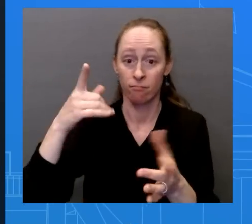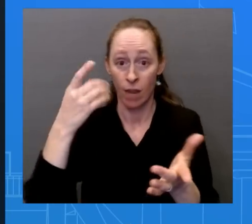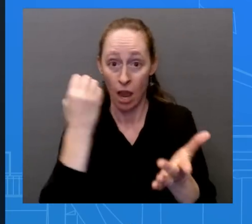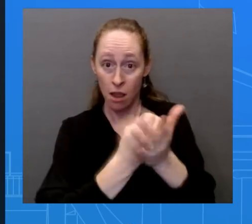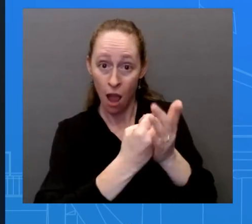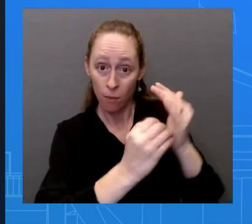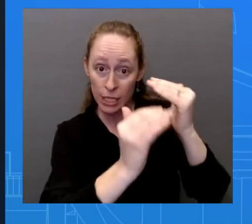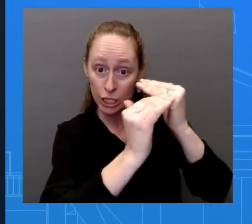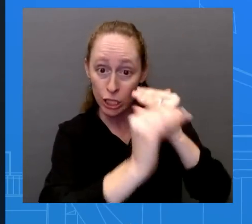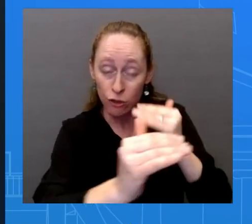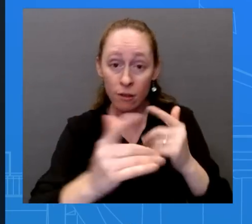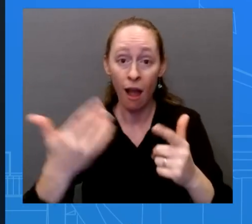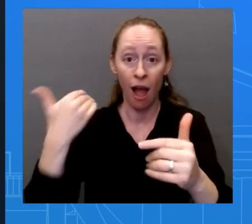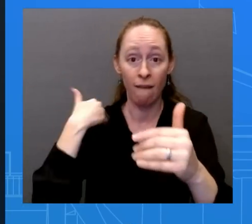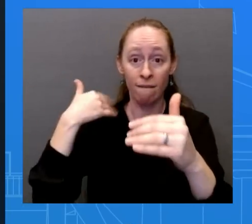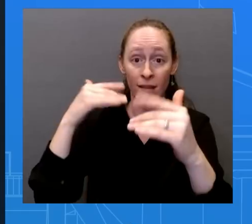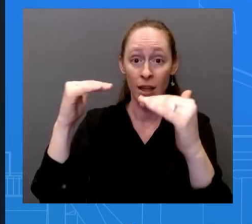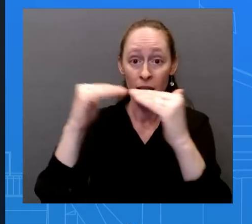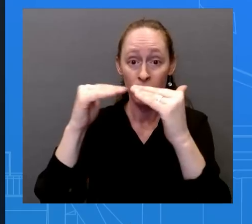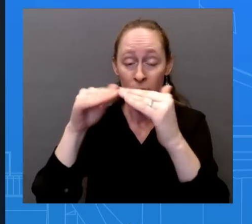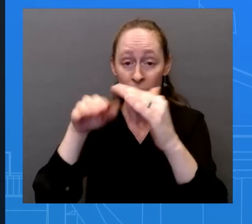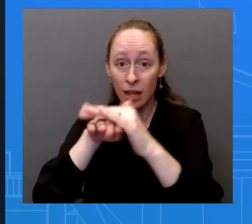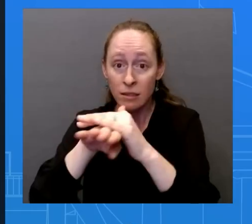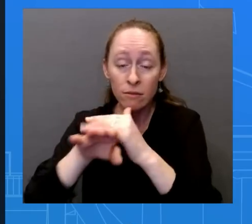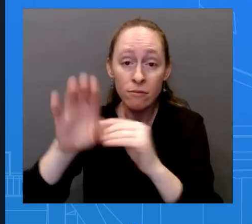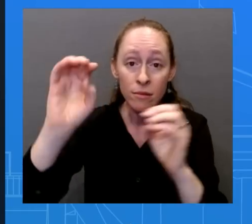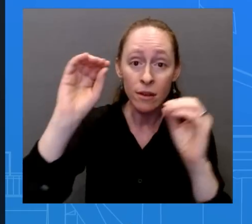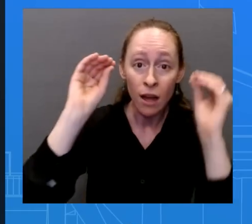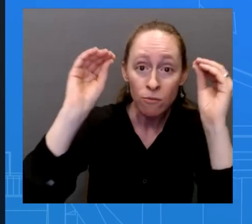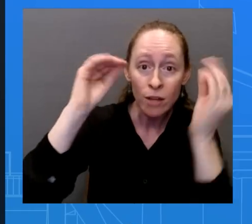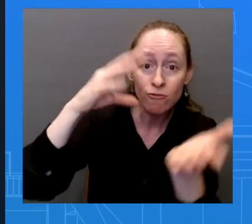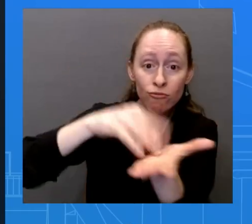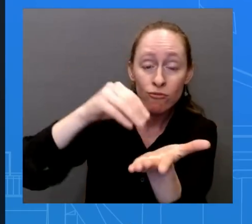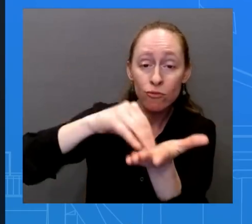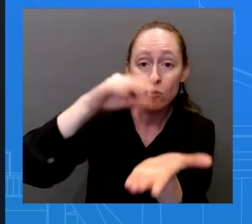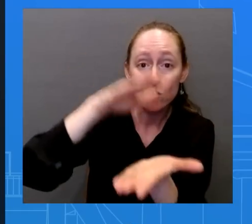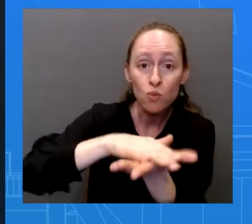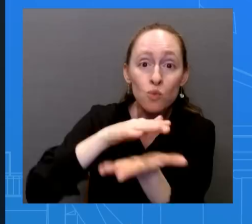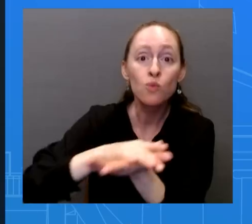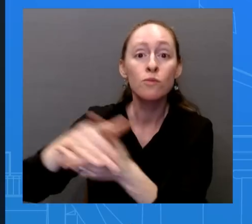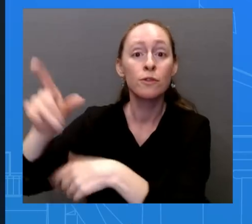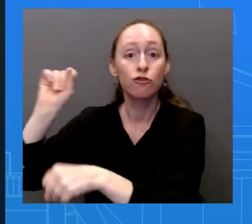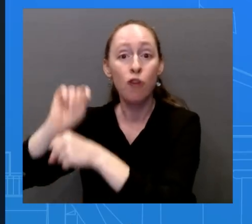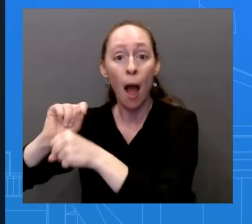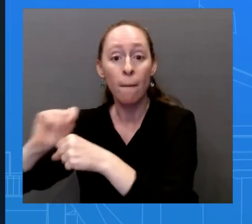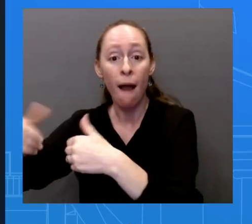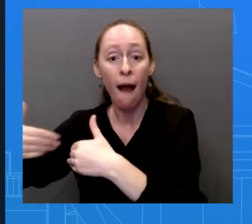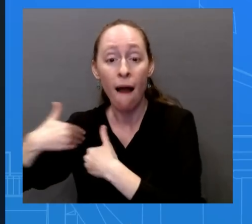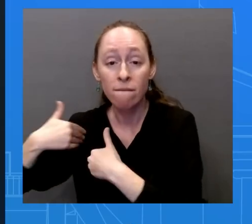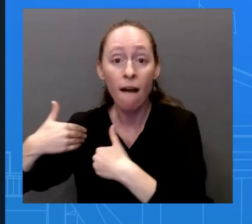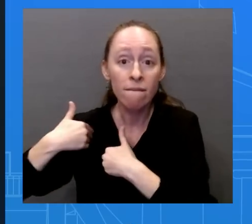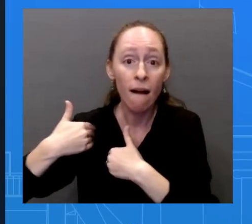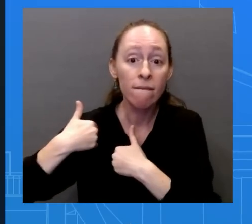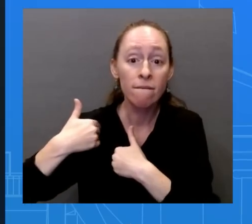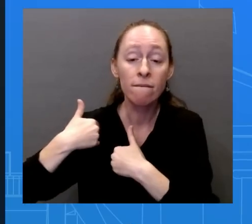and jobs by fighting to protect and expand girls access to healthcare and by working to address